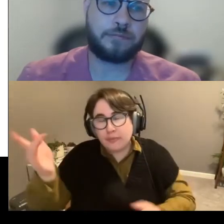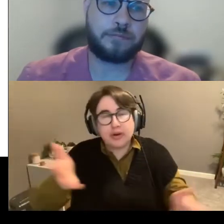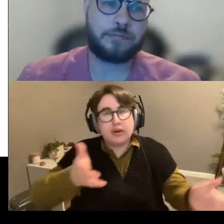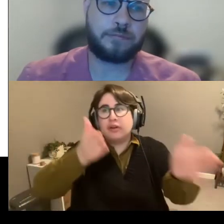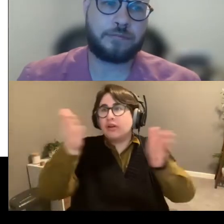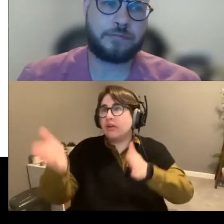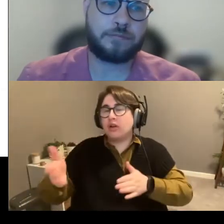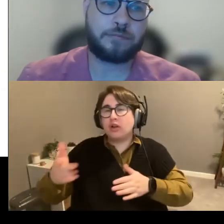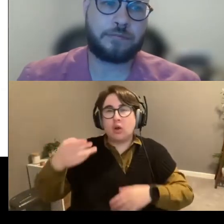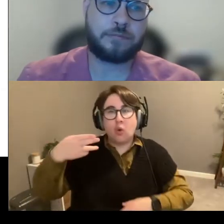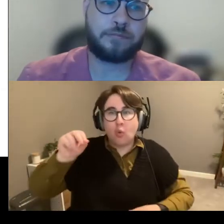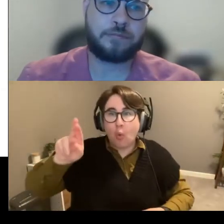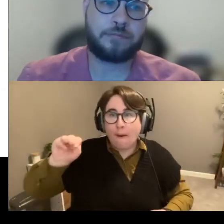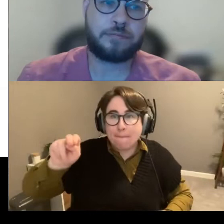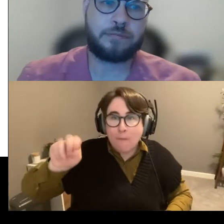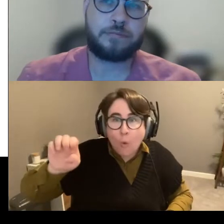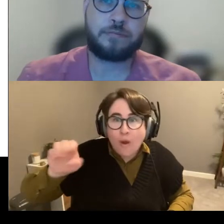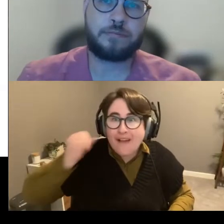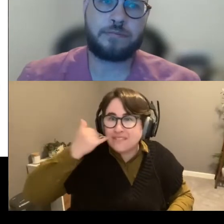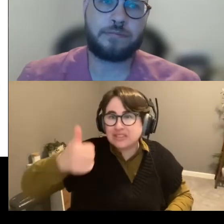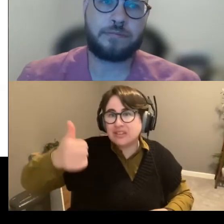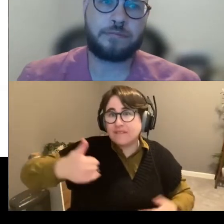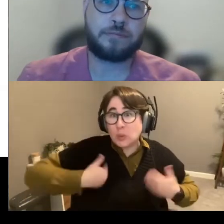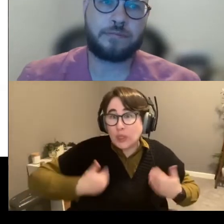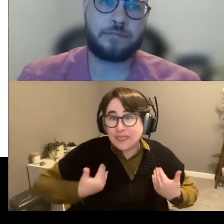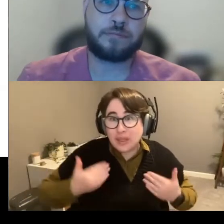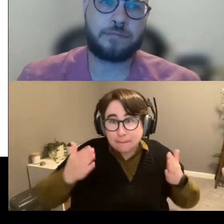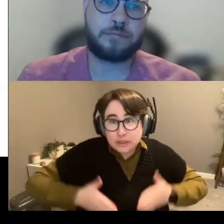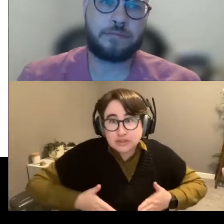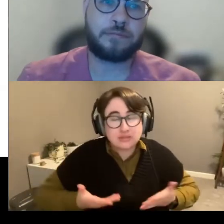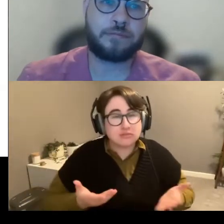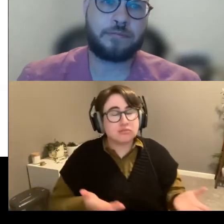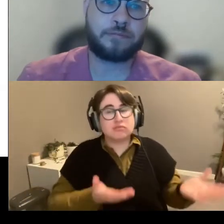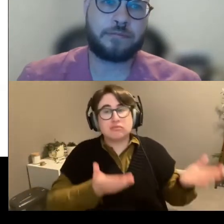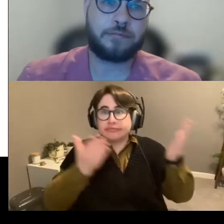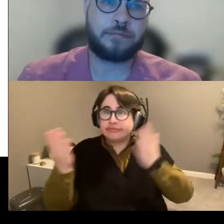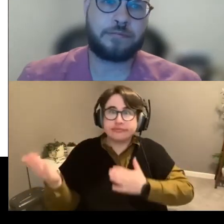if you're a youth, parents being labeled as child abusers